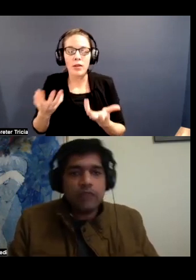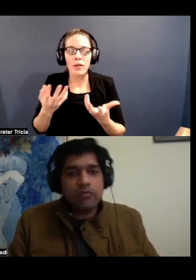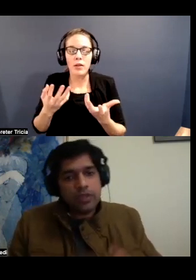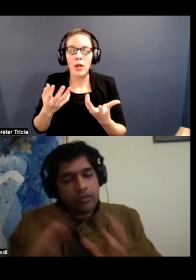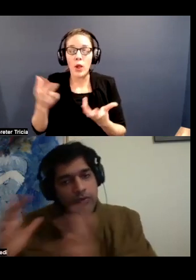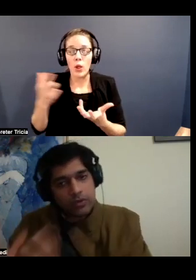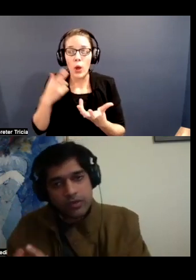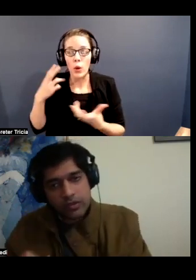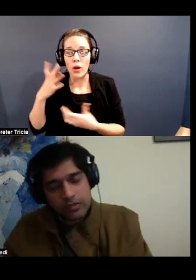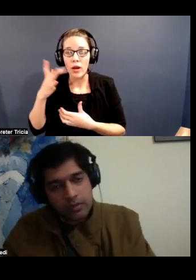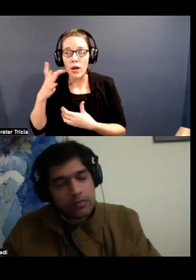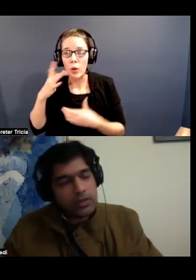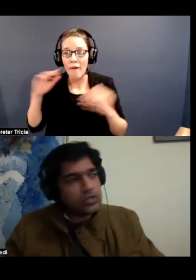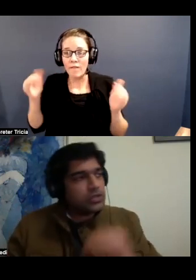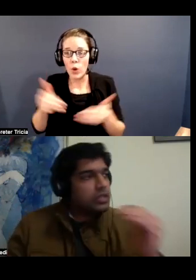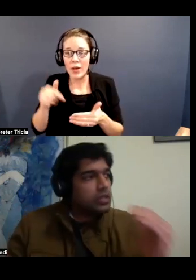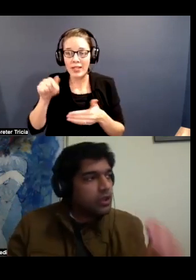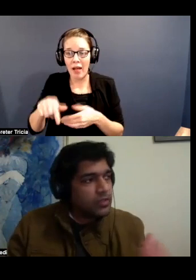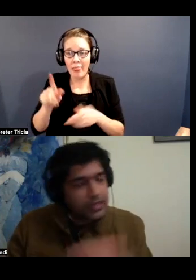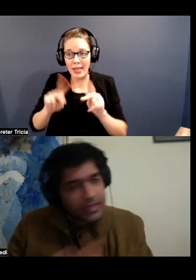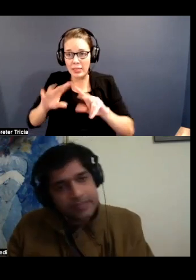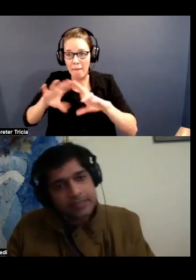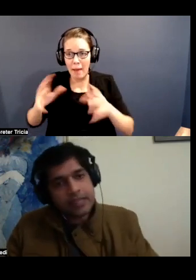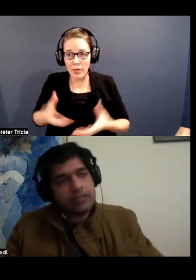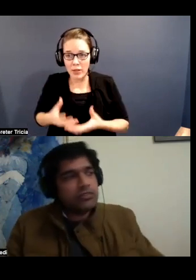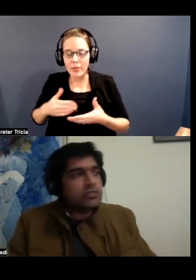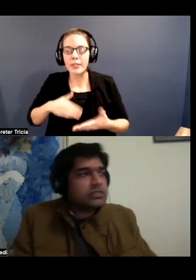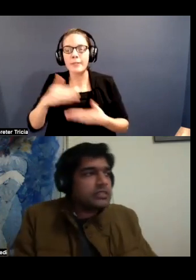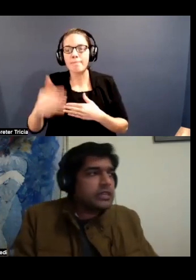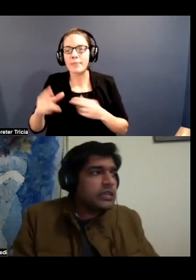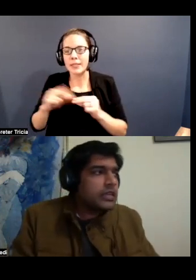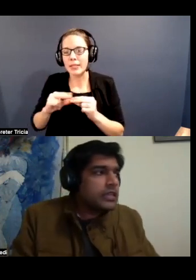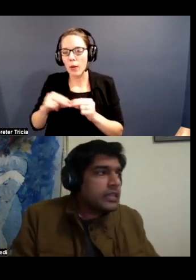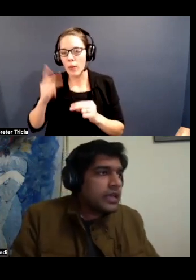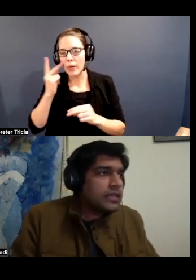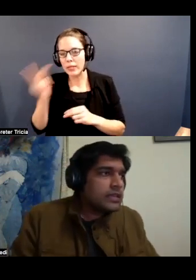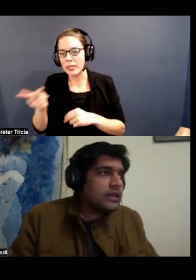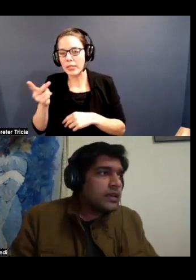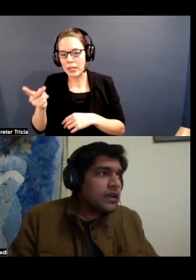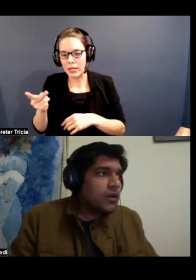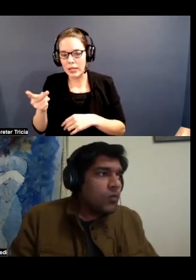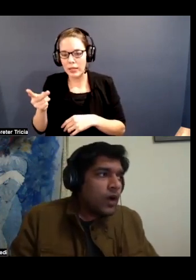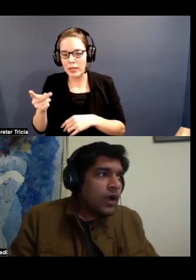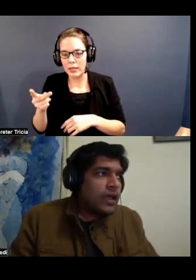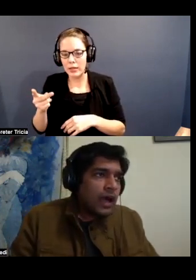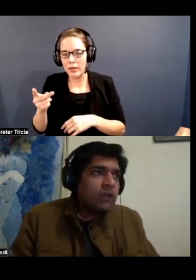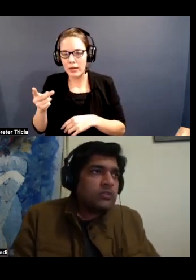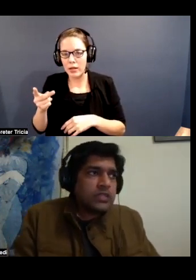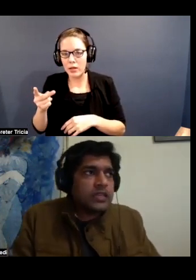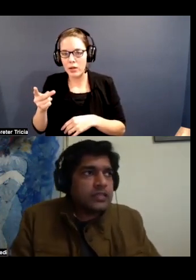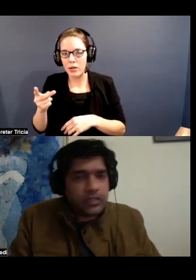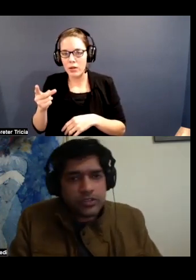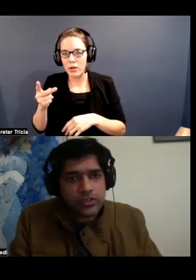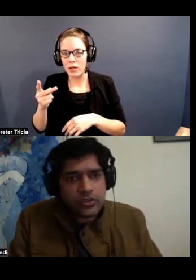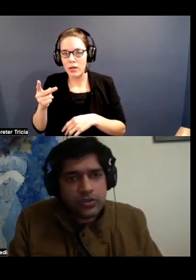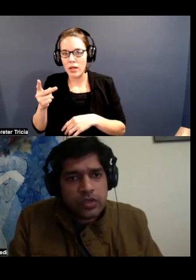we are focusing on this population. On the next slide, we will see that why housing is an issue.